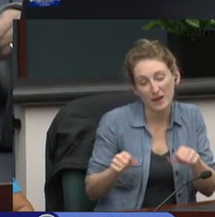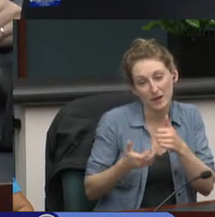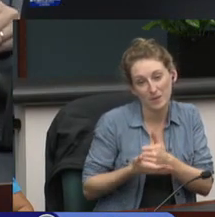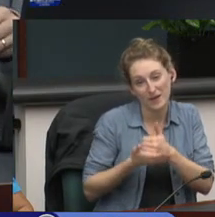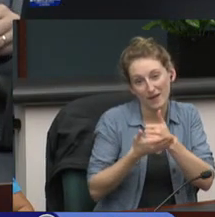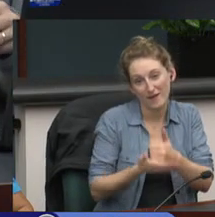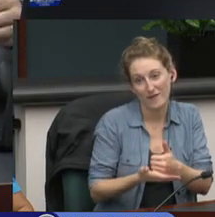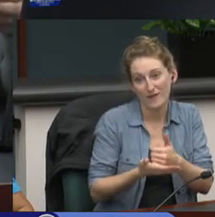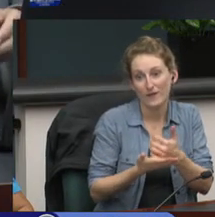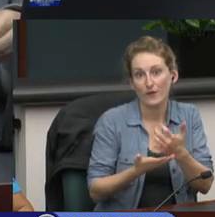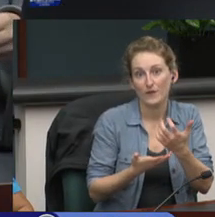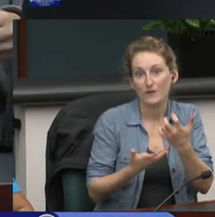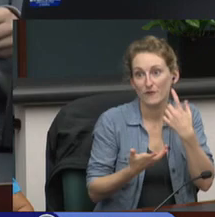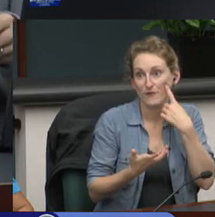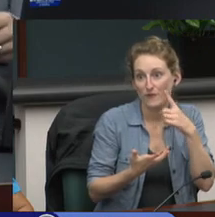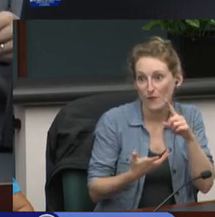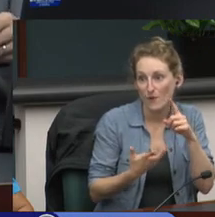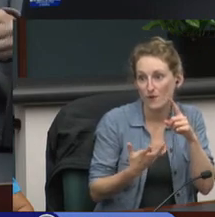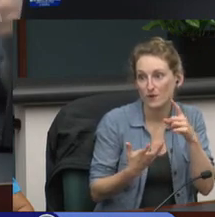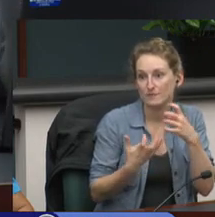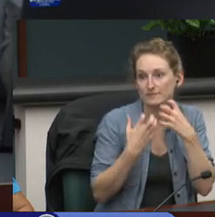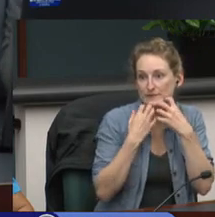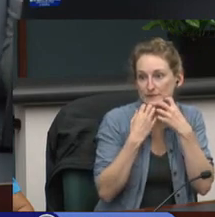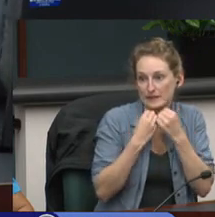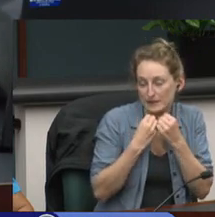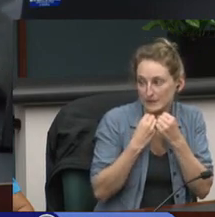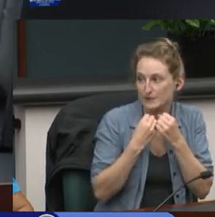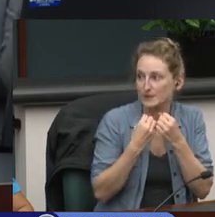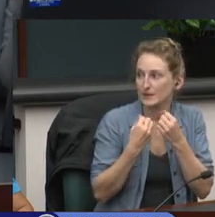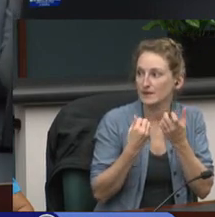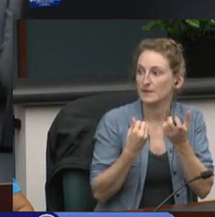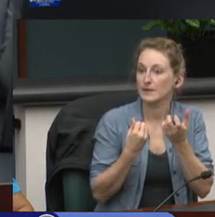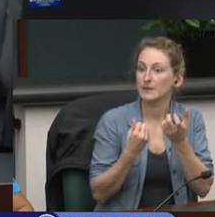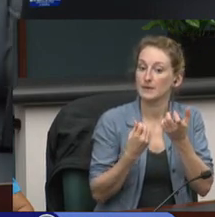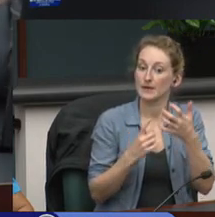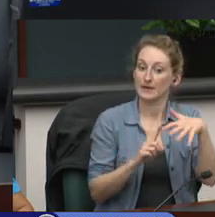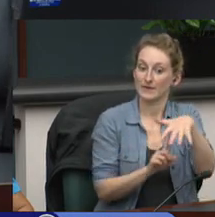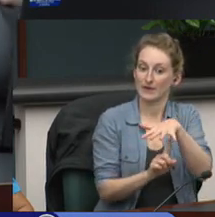conservation is needed where there are environmentally sensitive areas to be